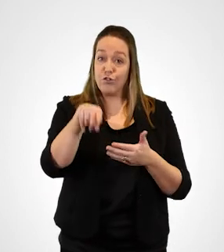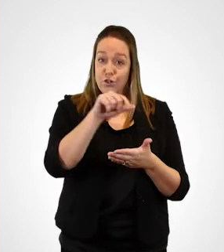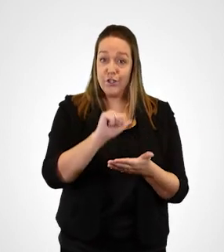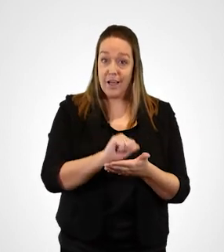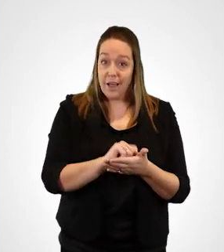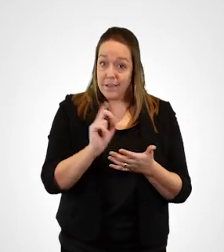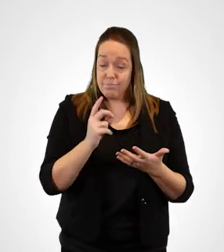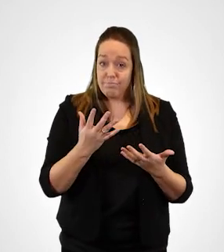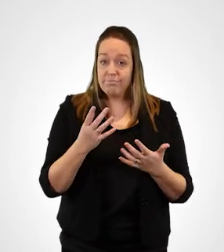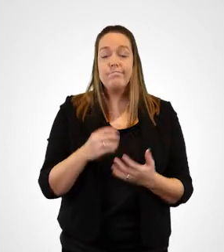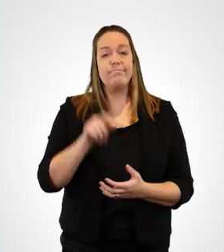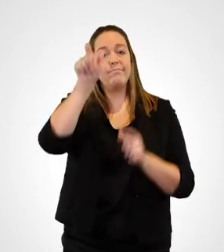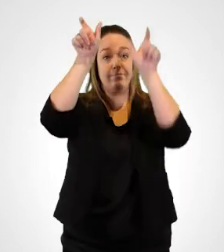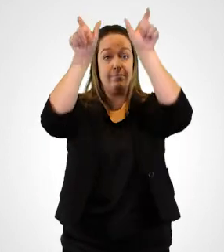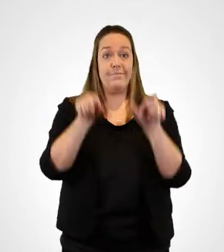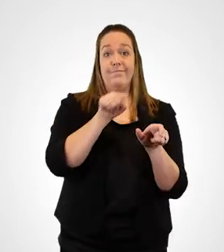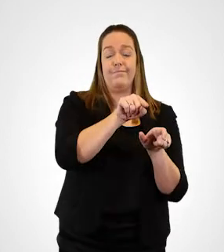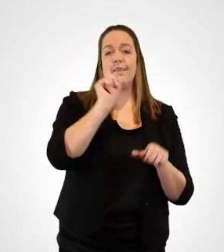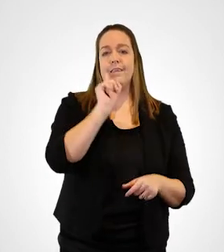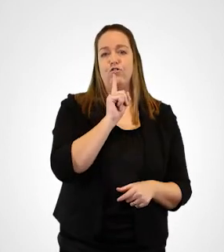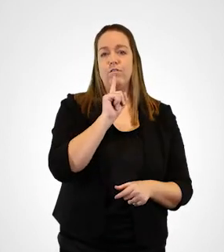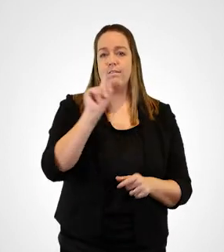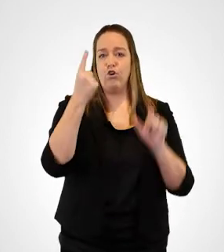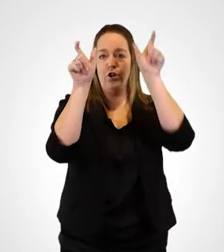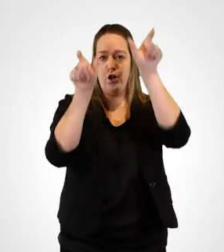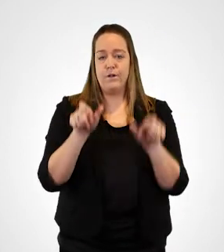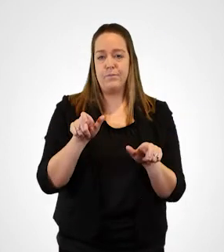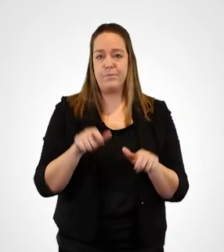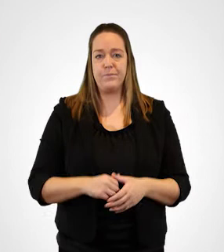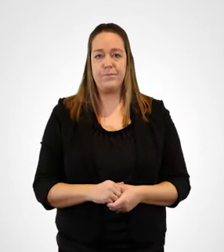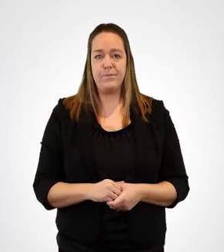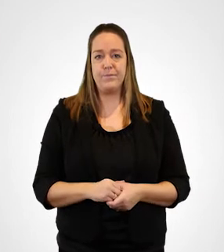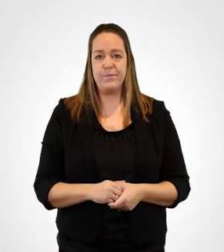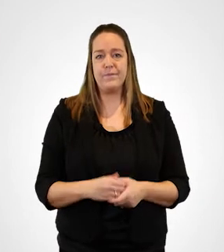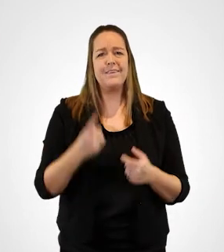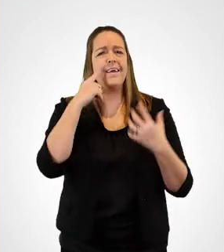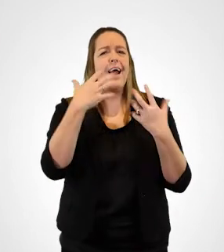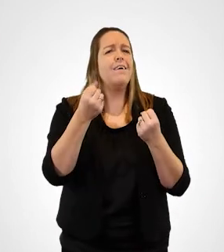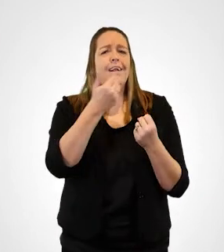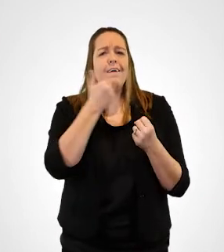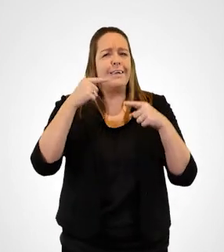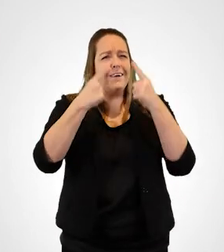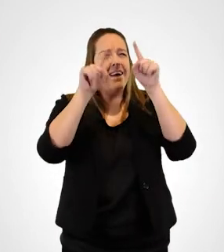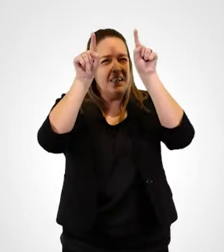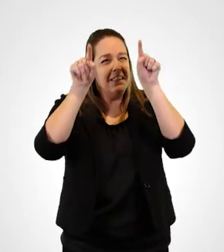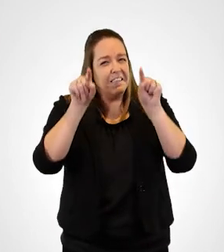These are the spellings from the hearing children, the first column, and you can see some lovely examples there